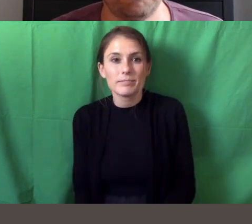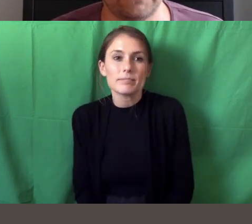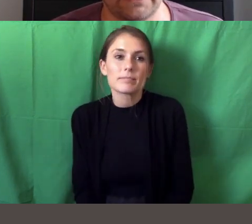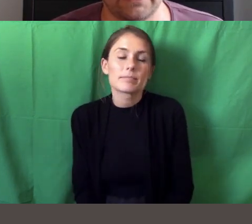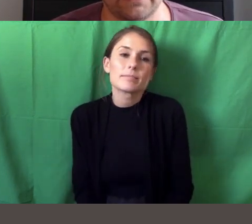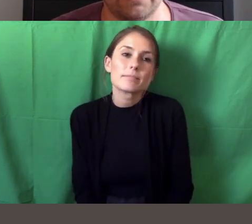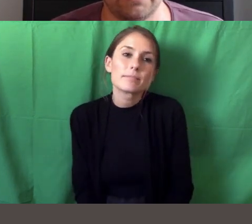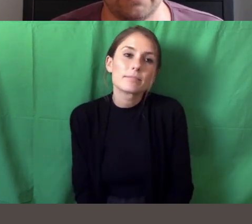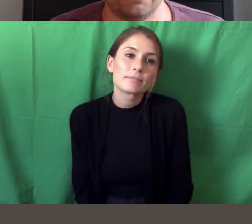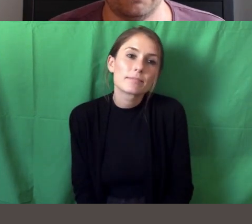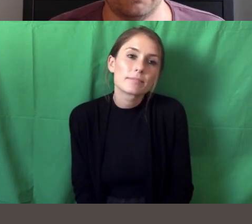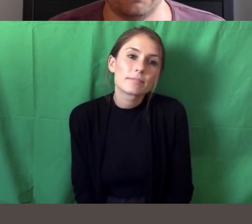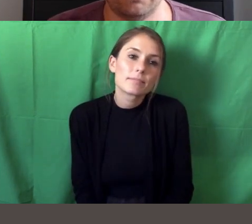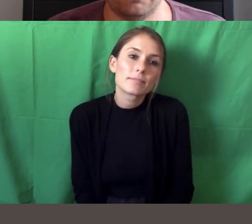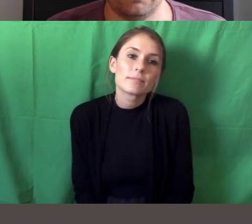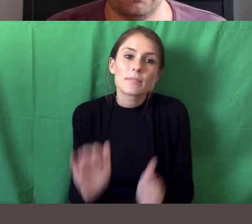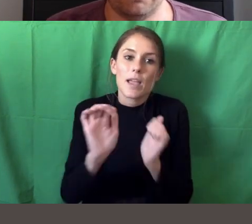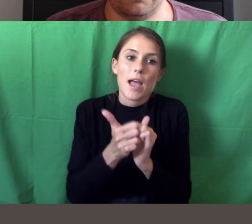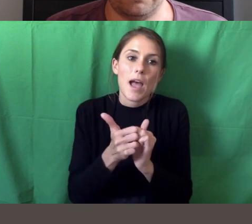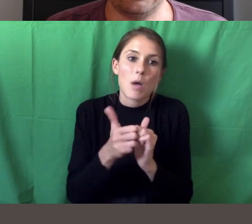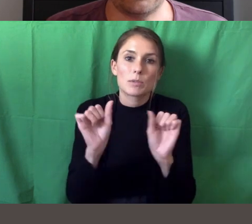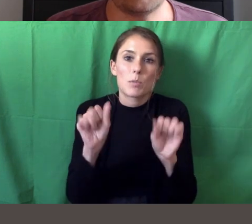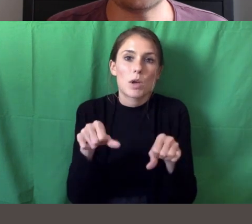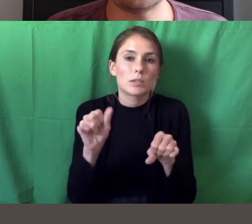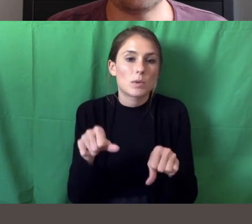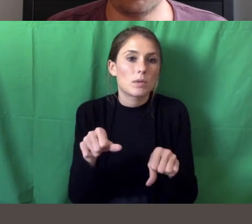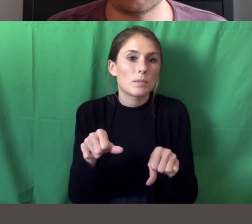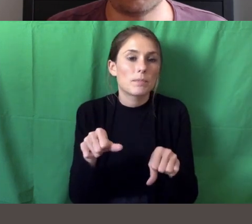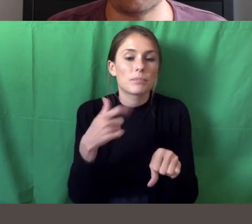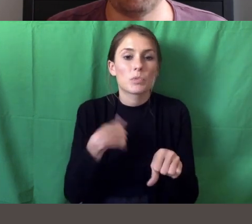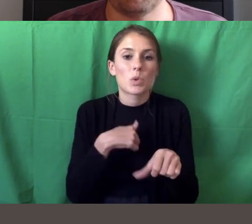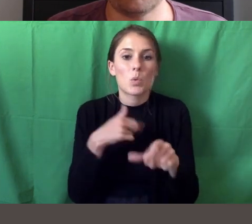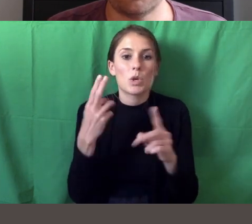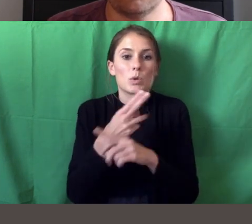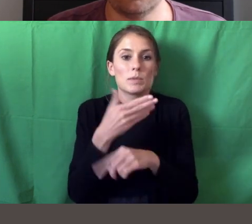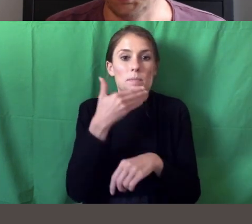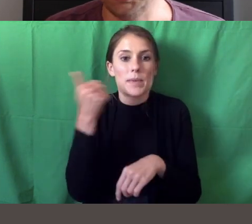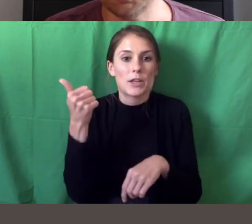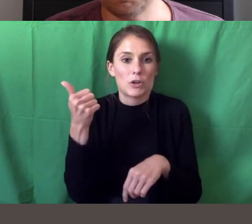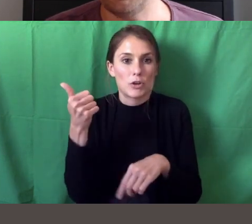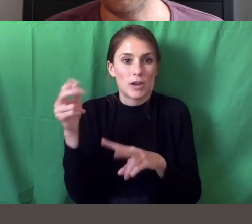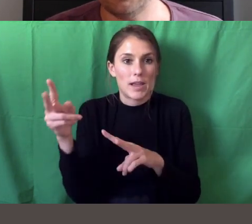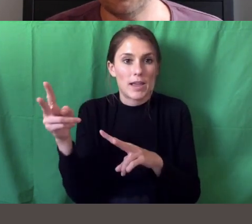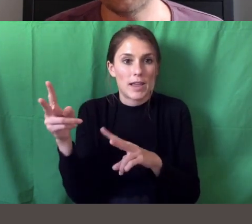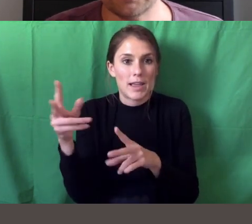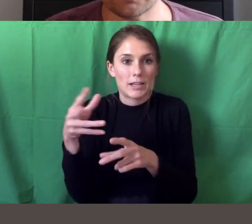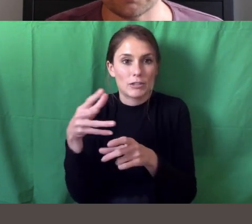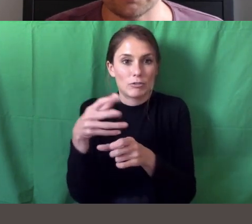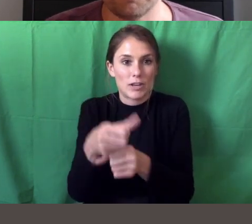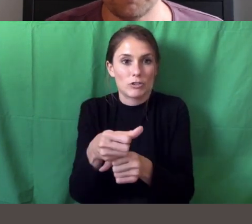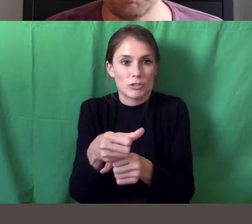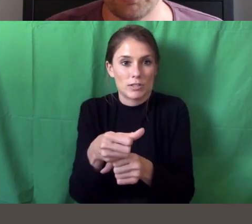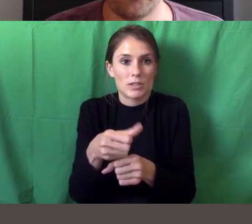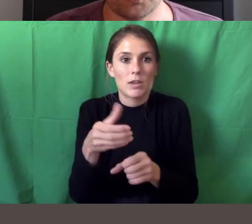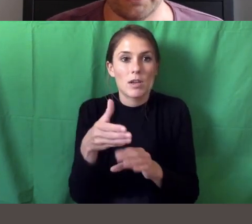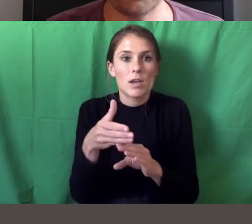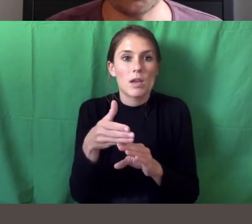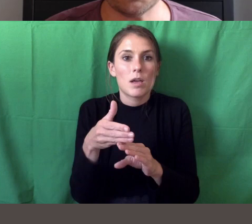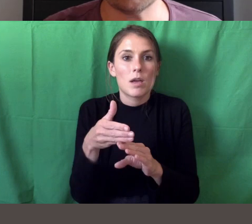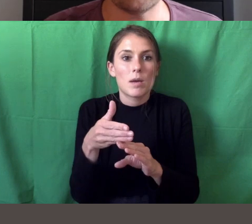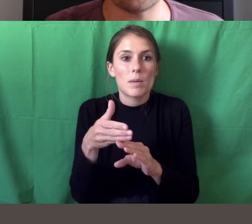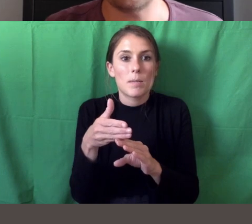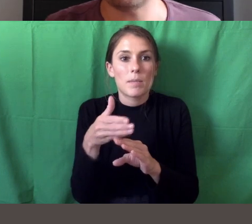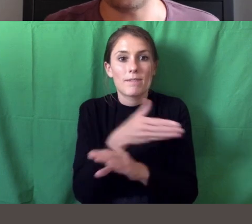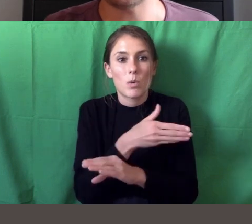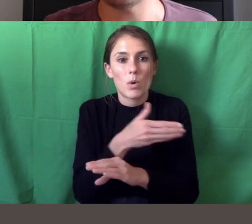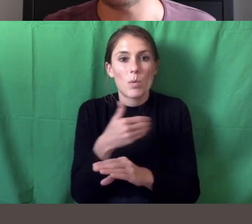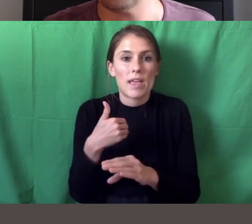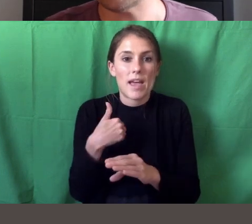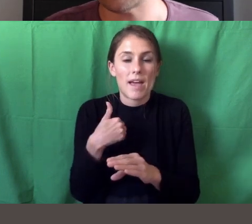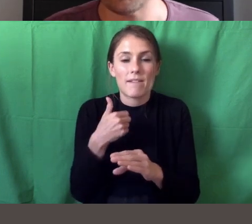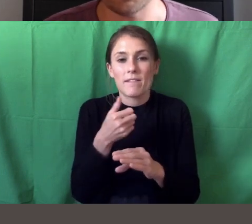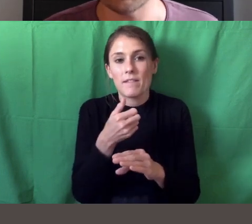and extend it. And how was this possible? We used better abstractions. Before, we had one,